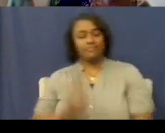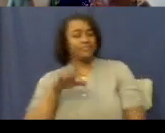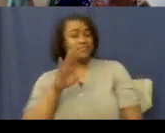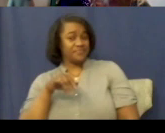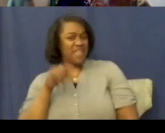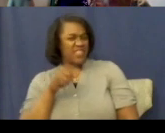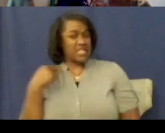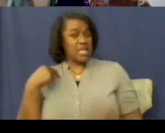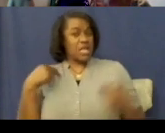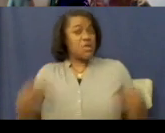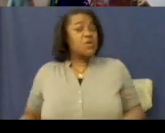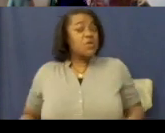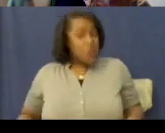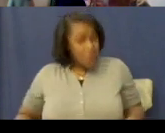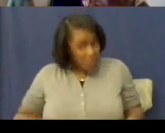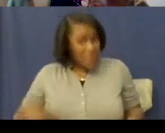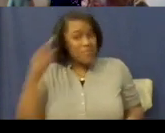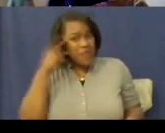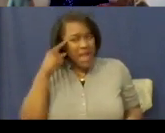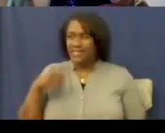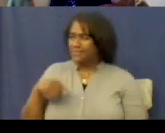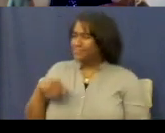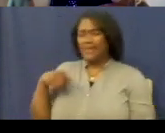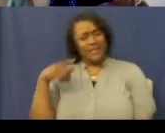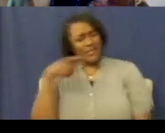You're a puppet! Queenie: Oh. We're different.